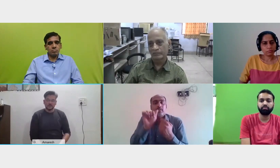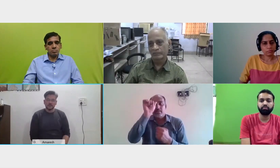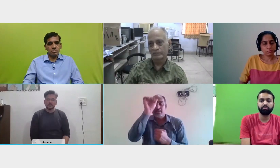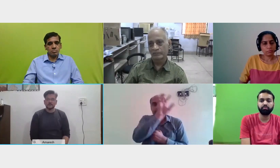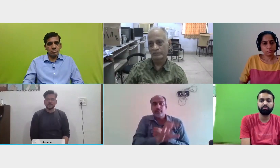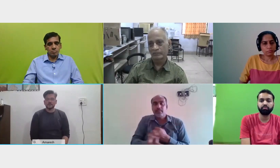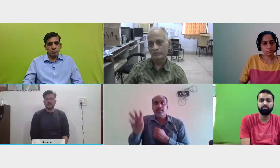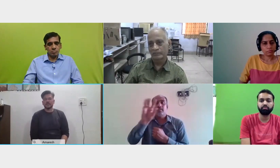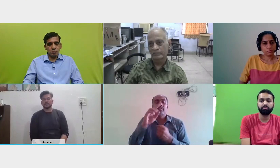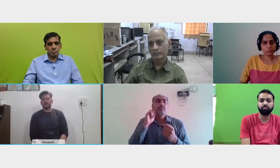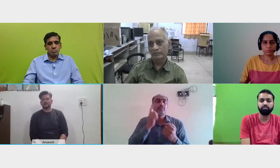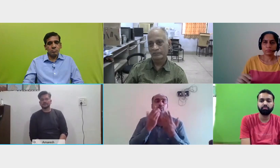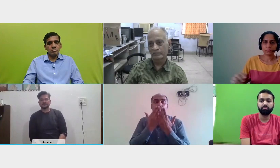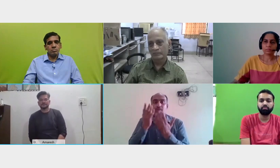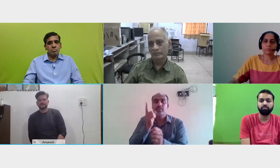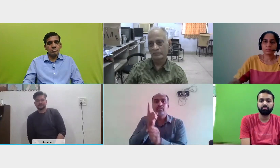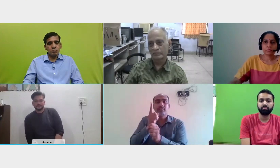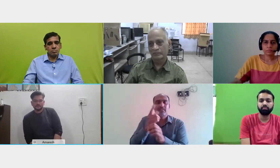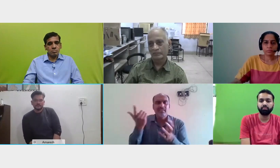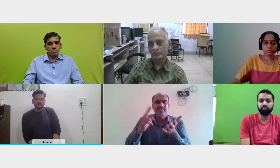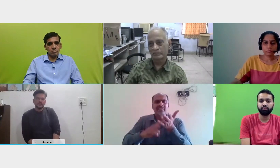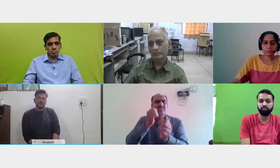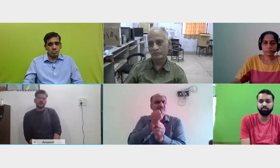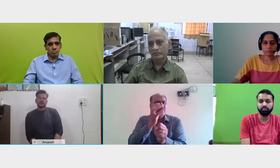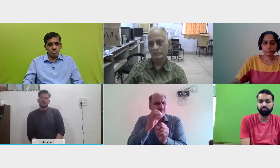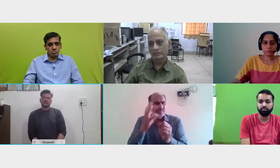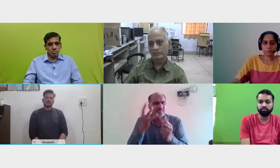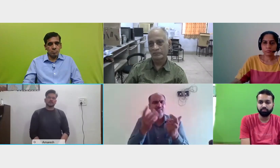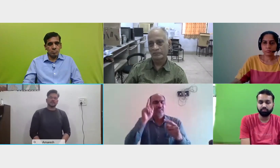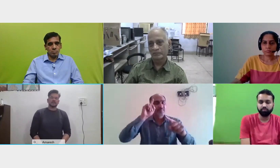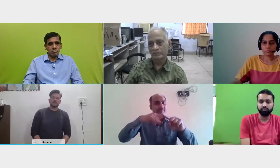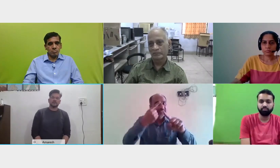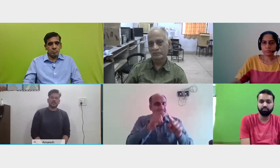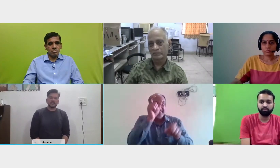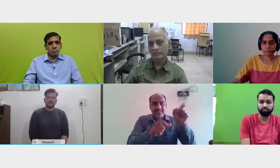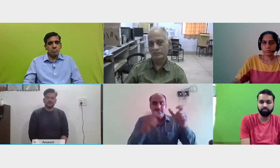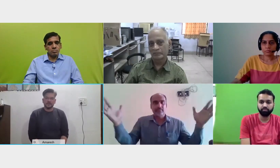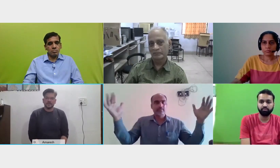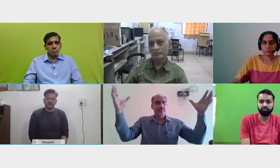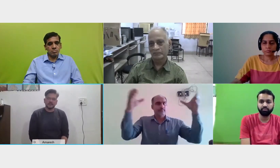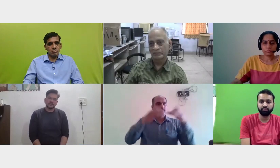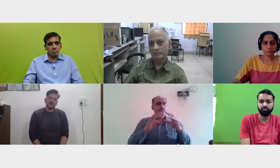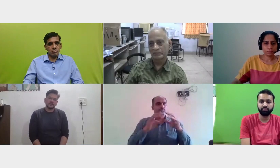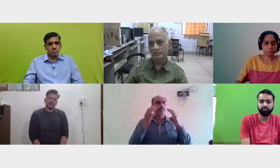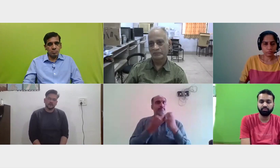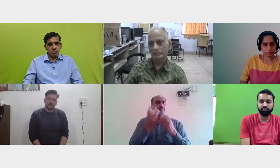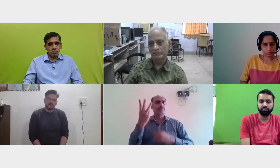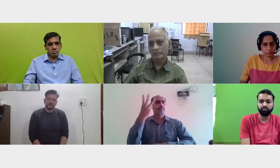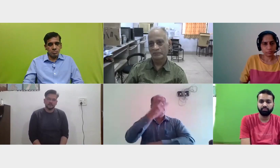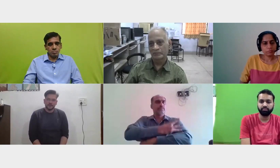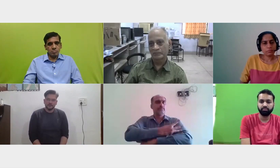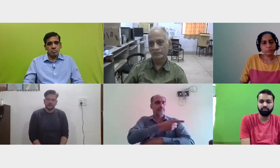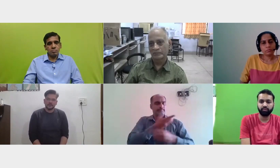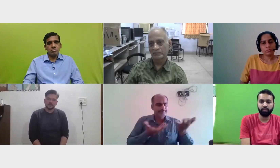that and then become first we had set it out for getting feedback from different people